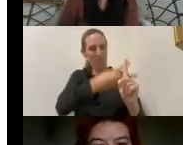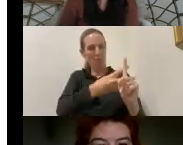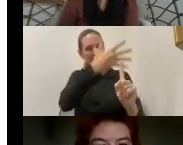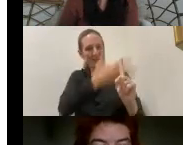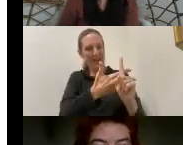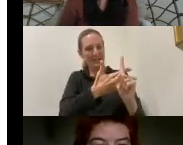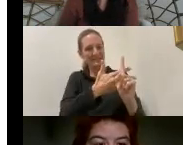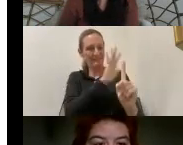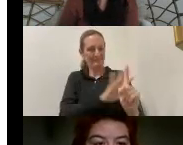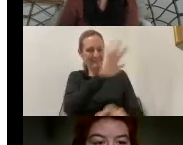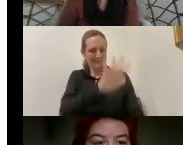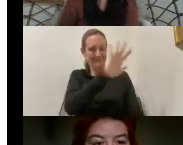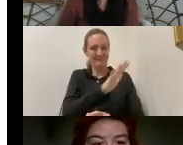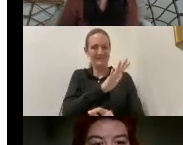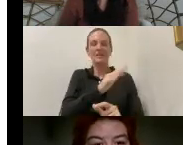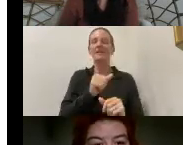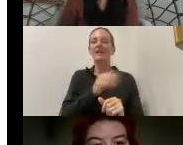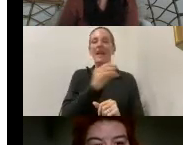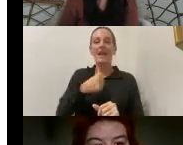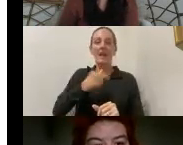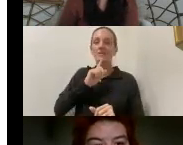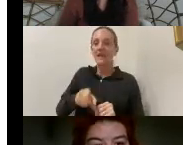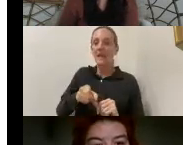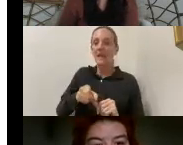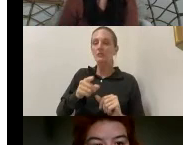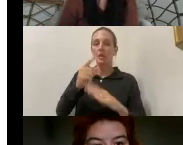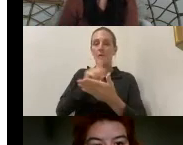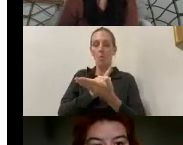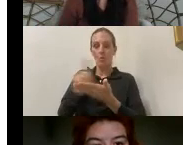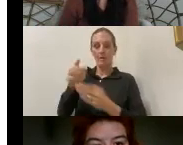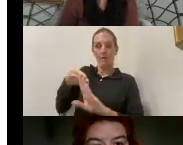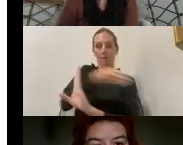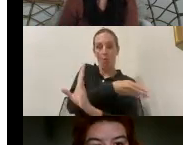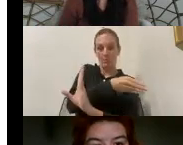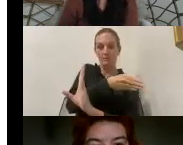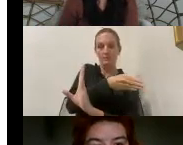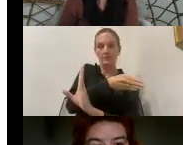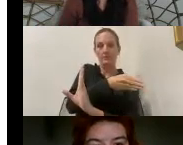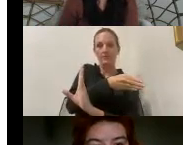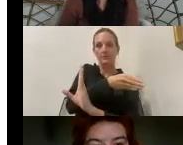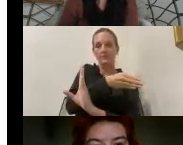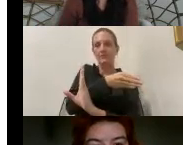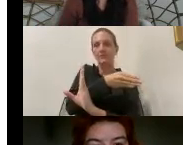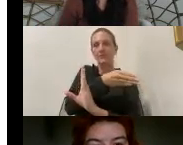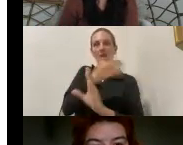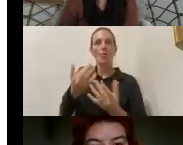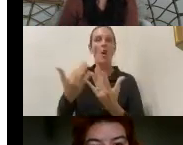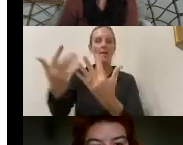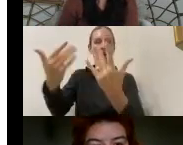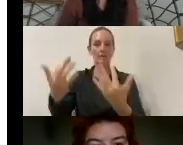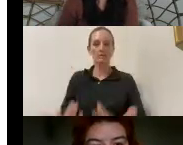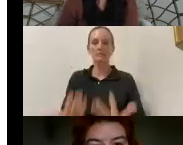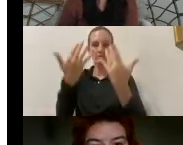It was actually just a week before the devastating wildfires that happened in BC so I think I